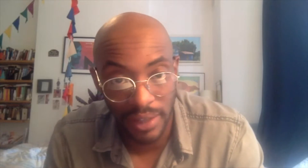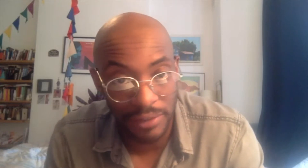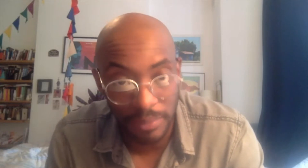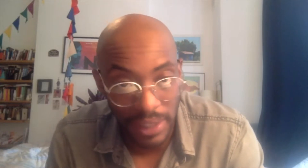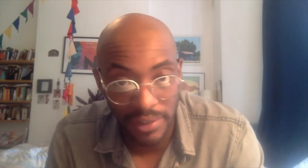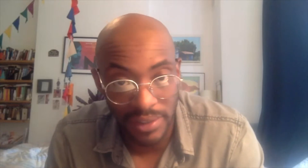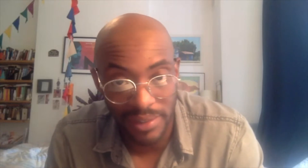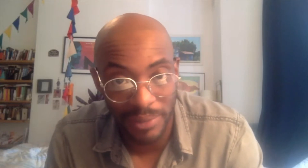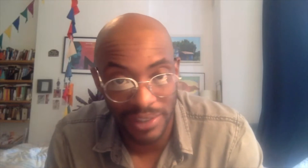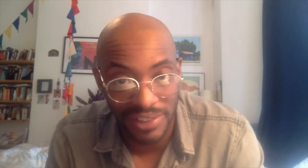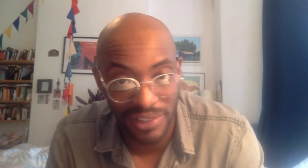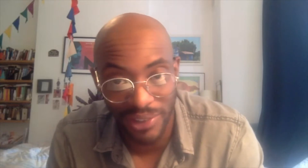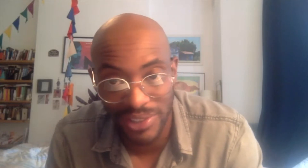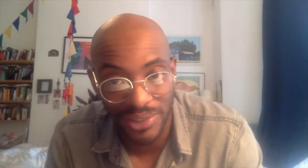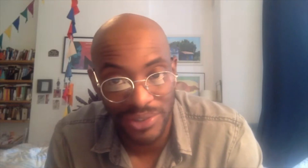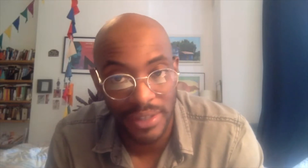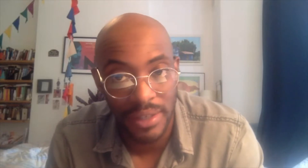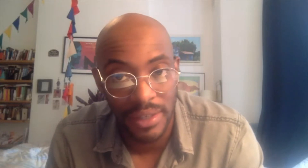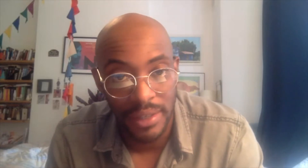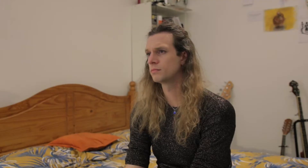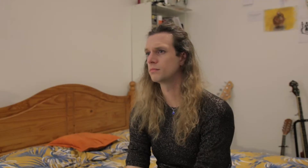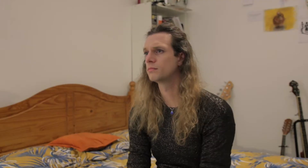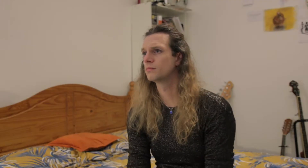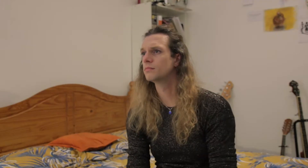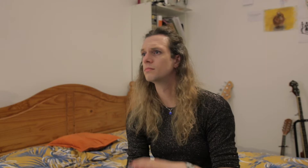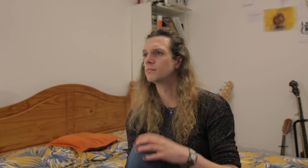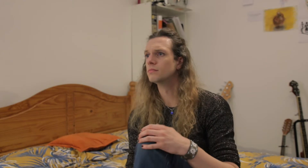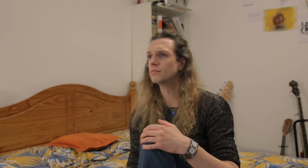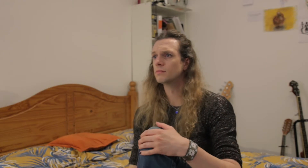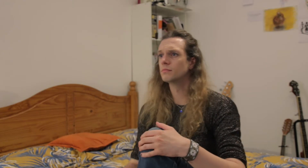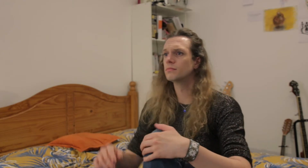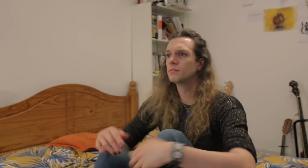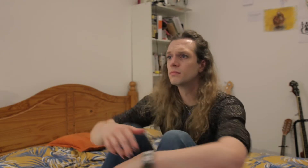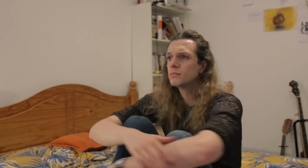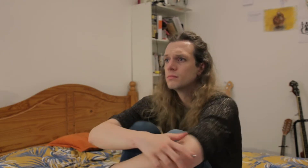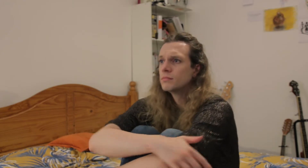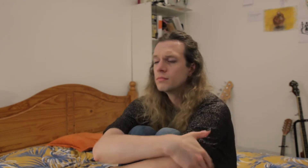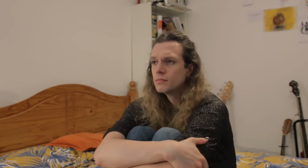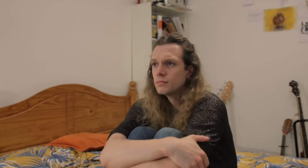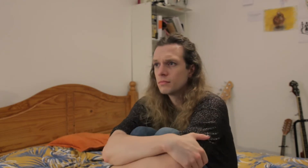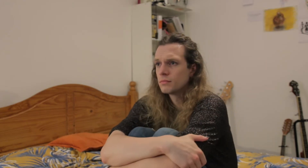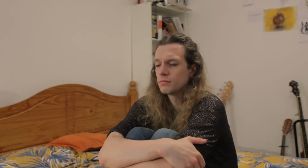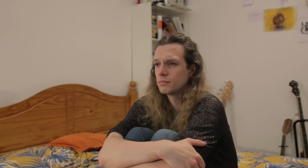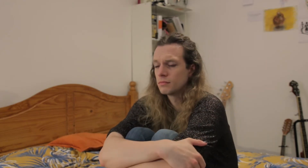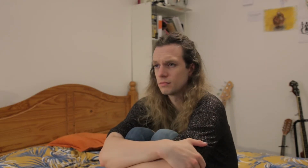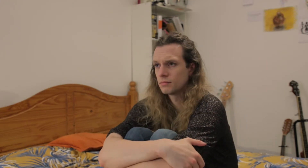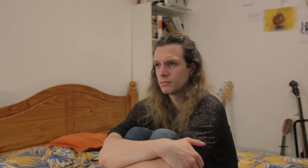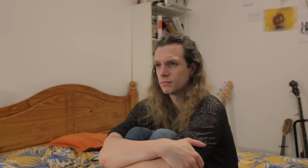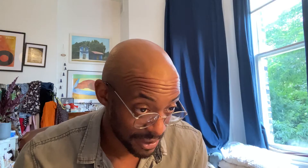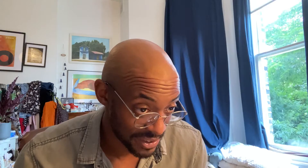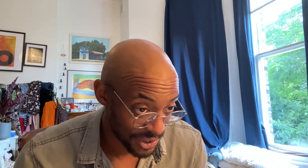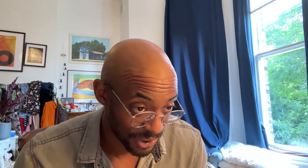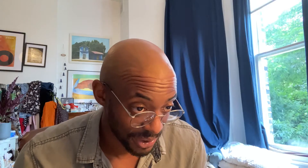who loved me just as much as their own children. They were able to pay for me to go to a fantastic primary school